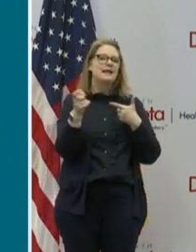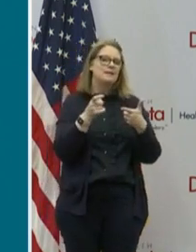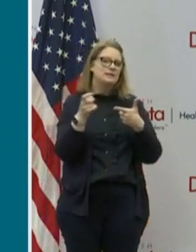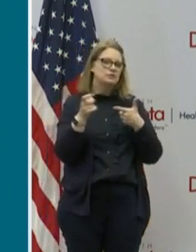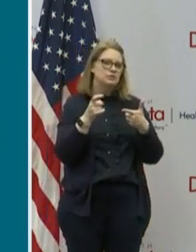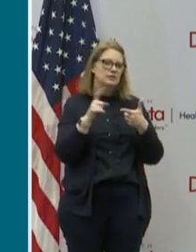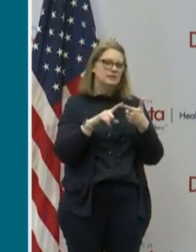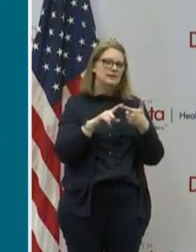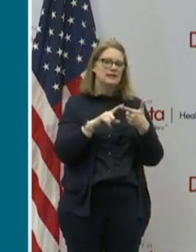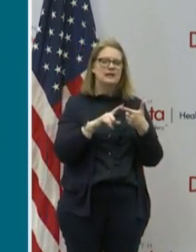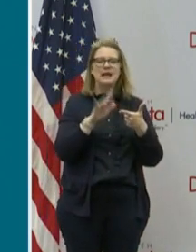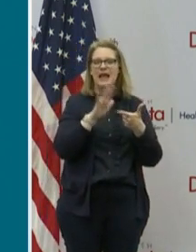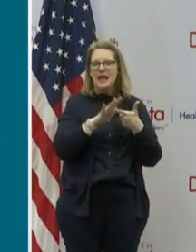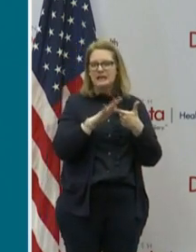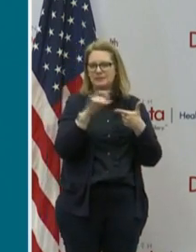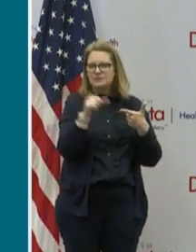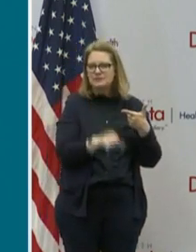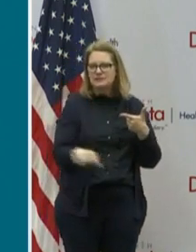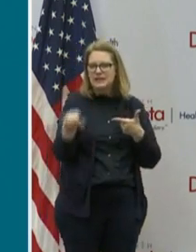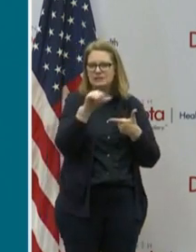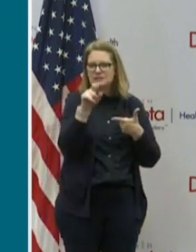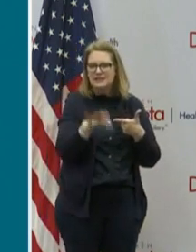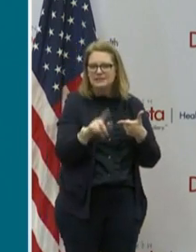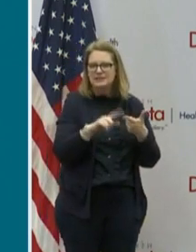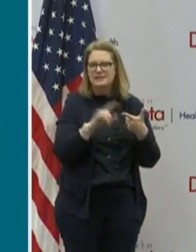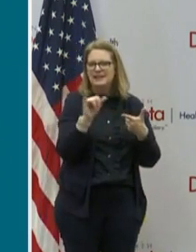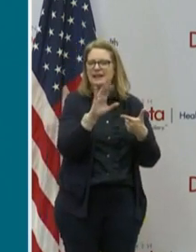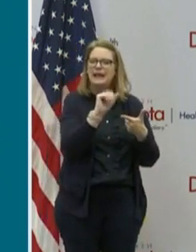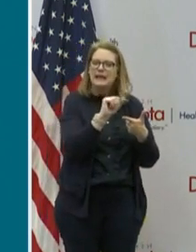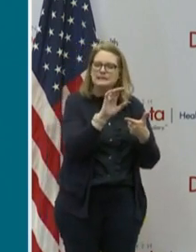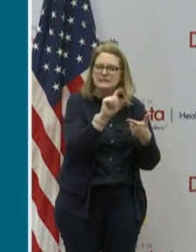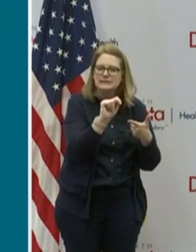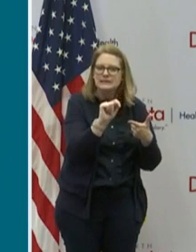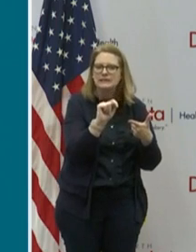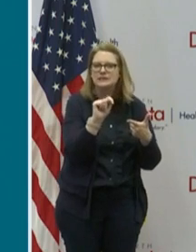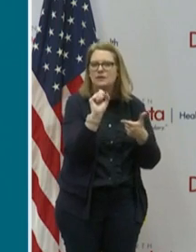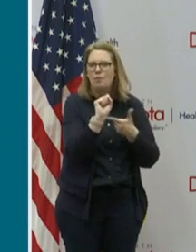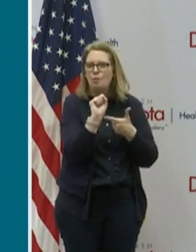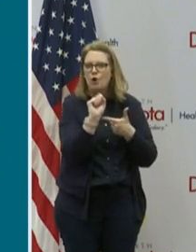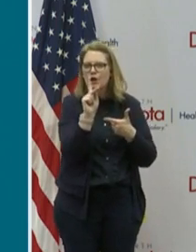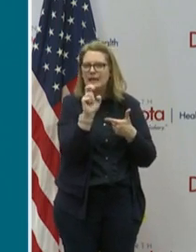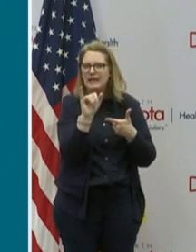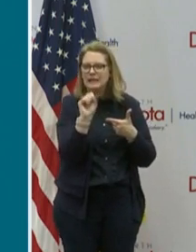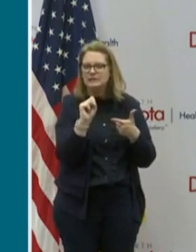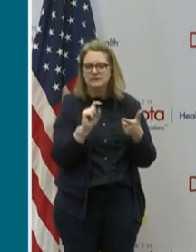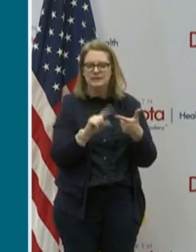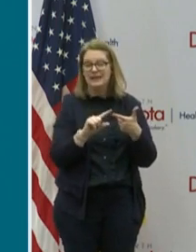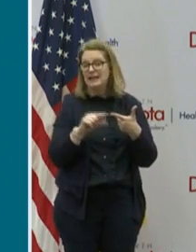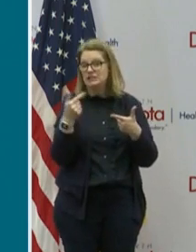LICENSED BY THE DEPARTMENT OF HUMAN SERVICES, SUMMER STUDENT CENTER PROGRAM AND OF COURSE,